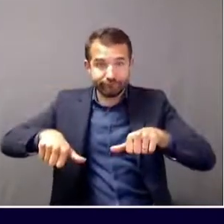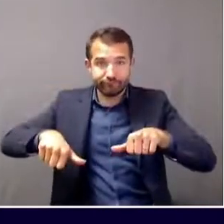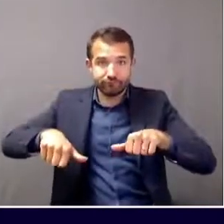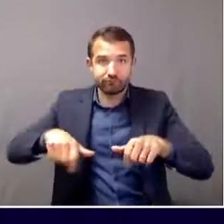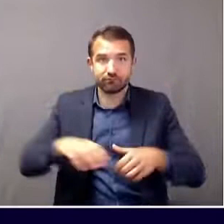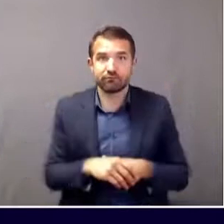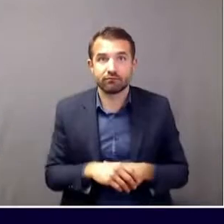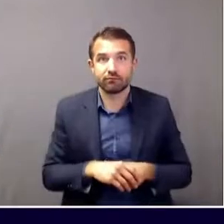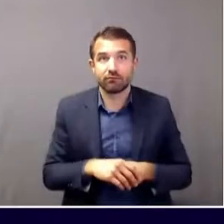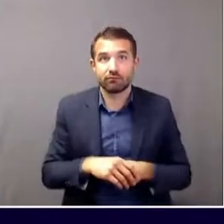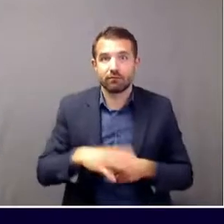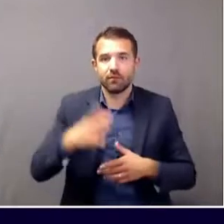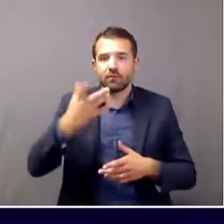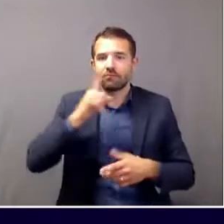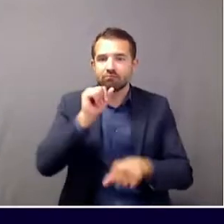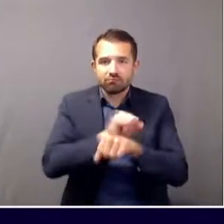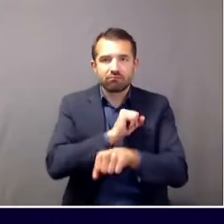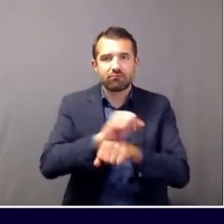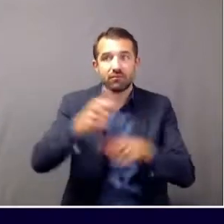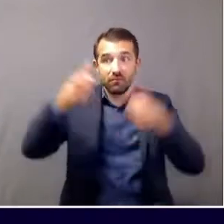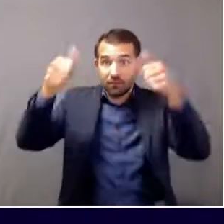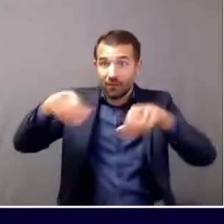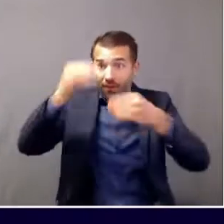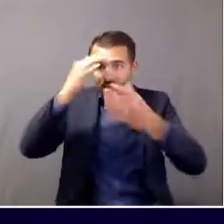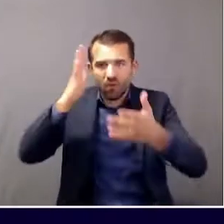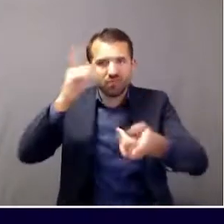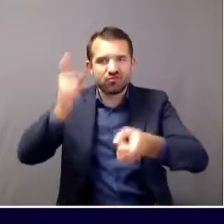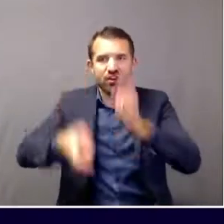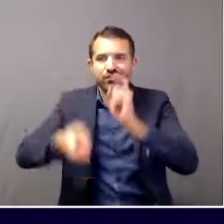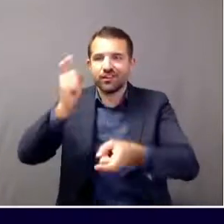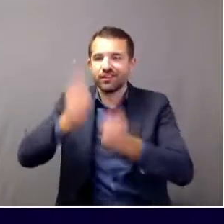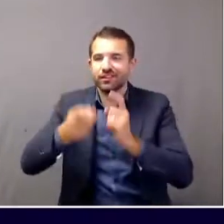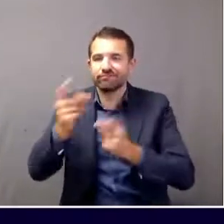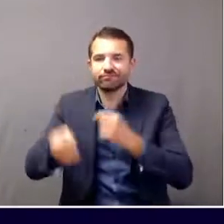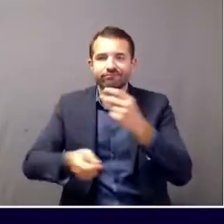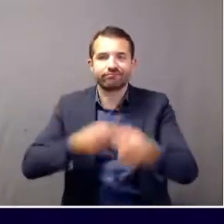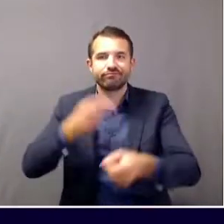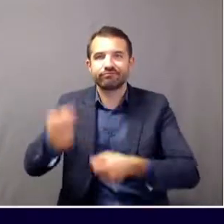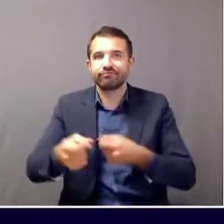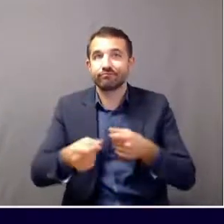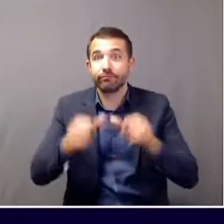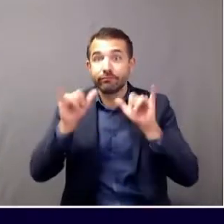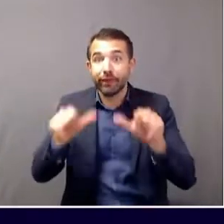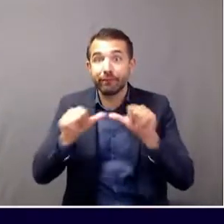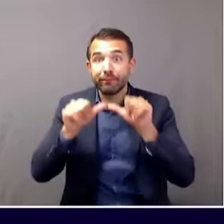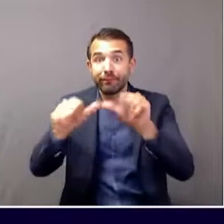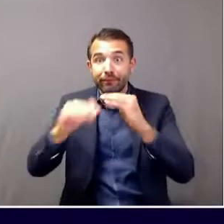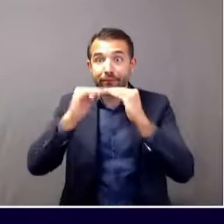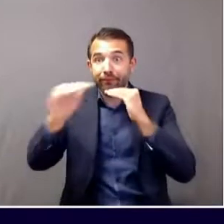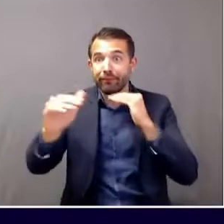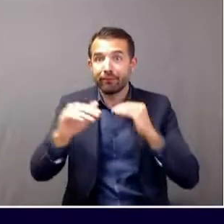moving train and it's just a